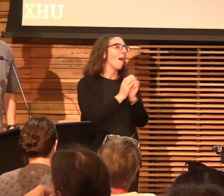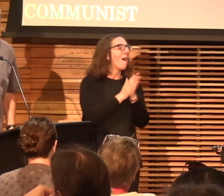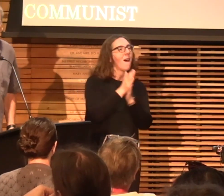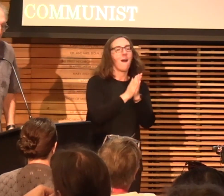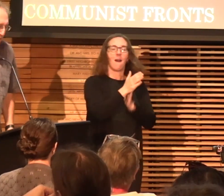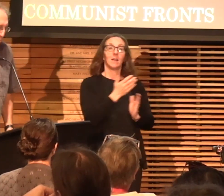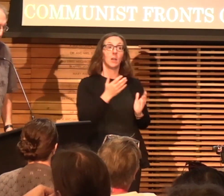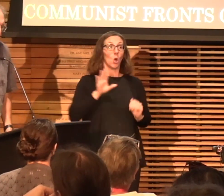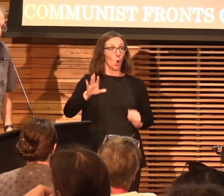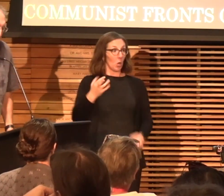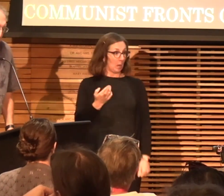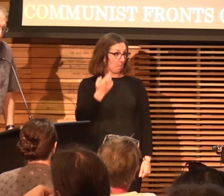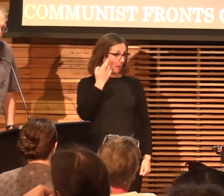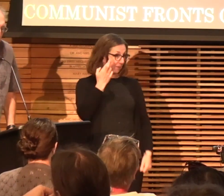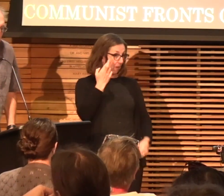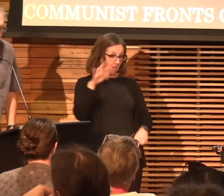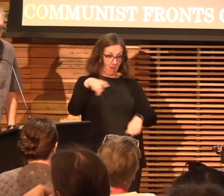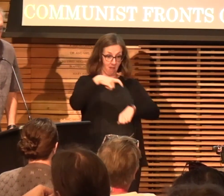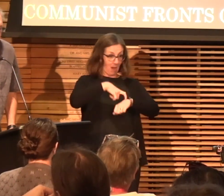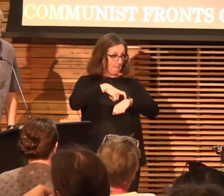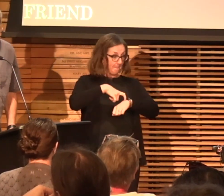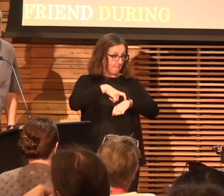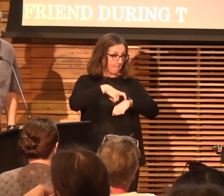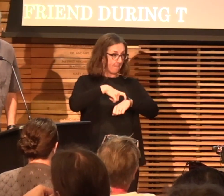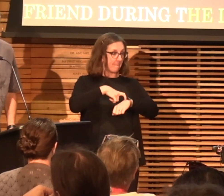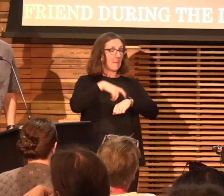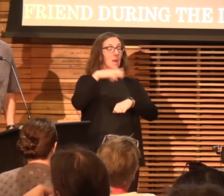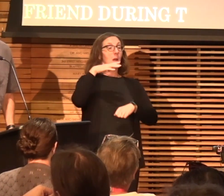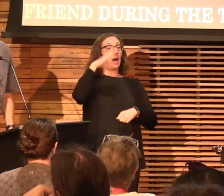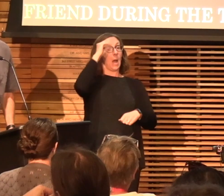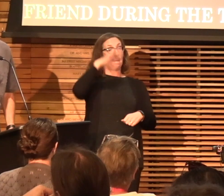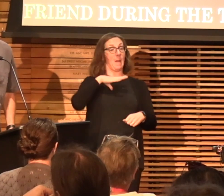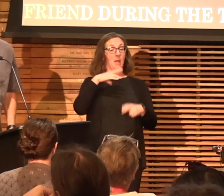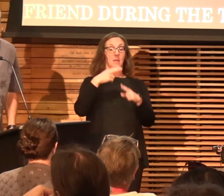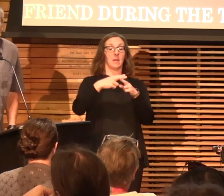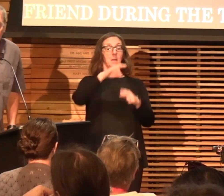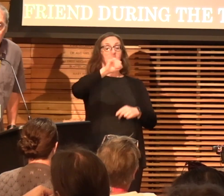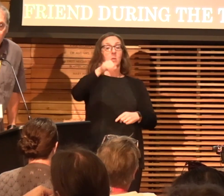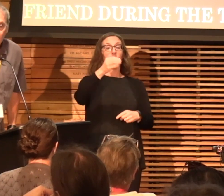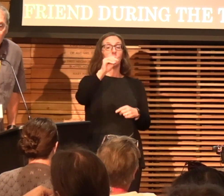is the prominent sculptor Joe Davidson. Joe Davidson's a concealed communist.